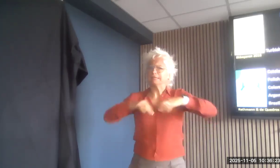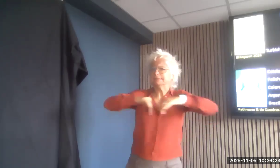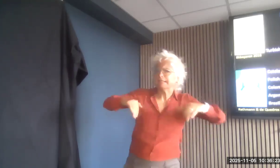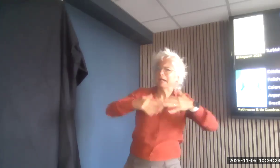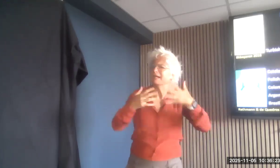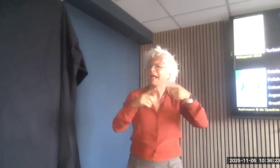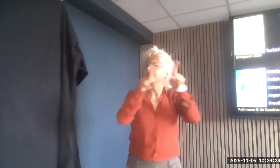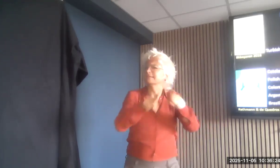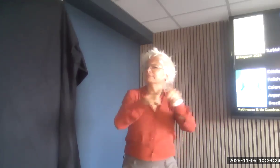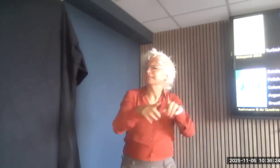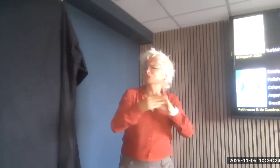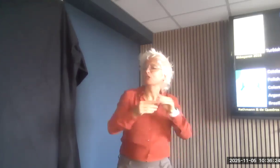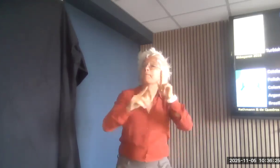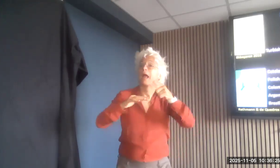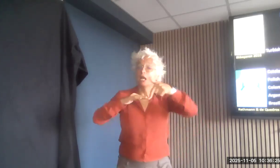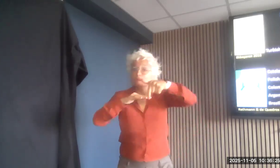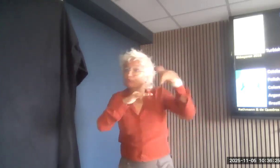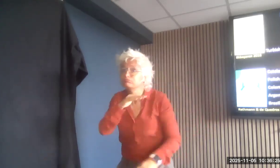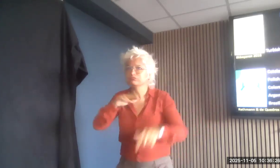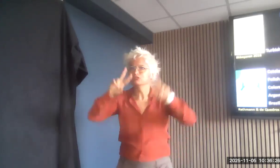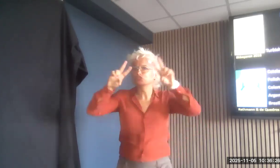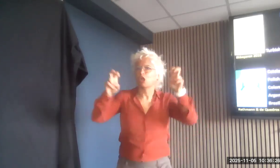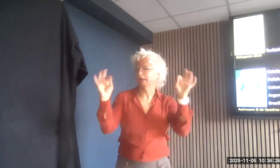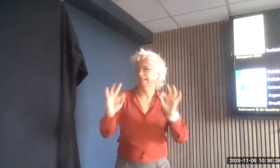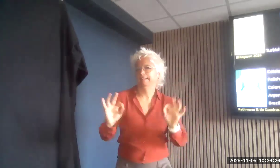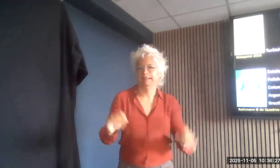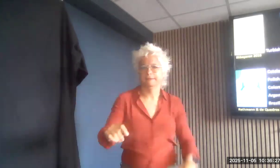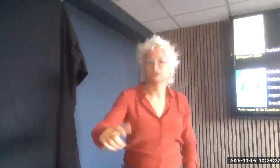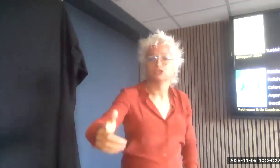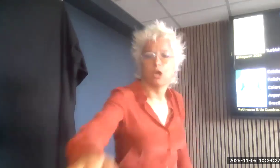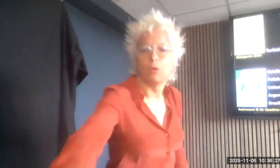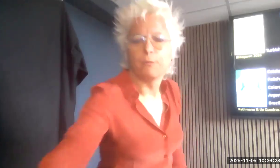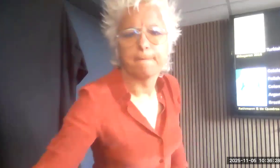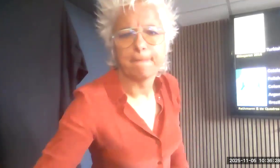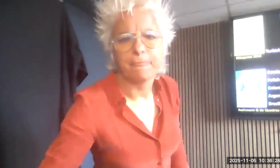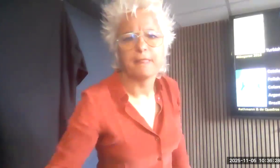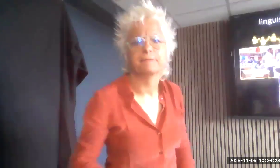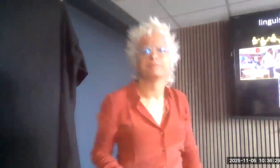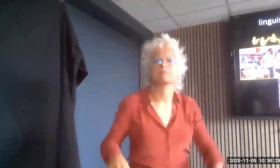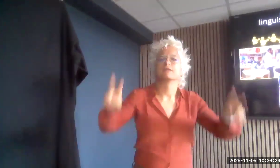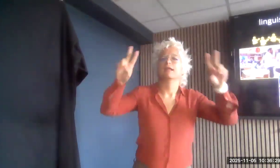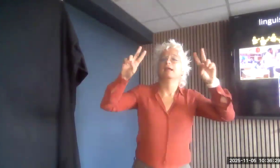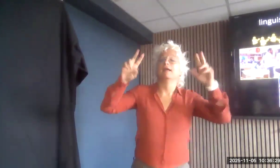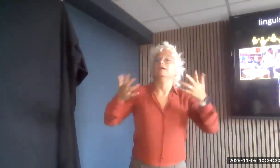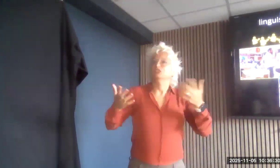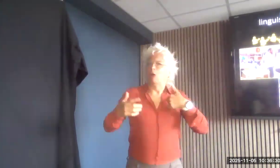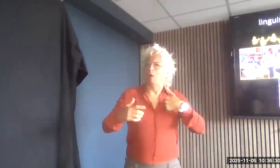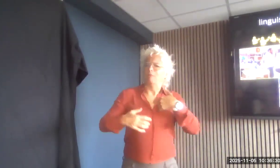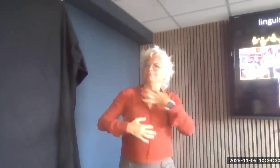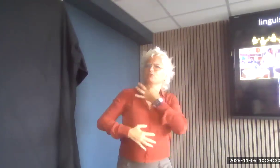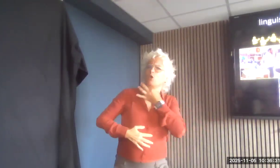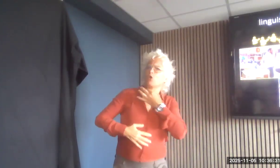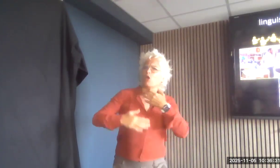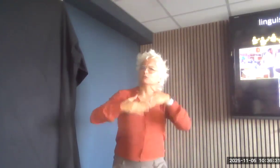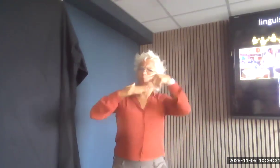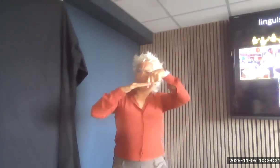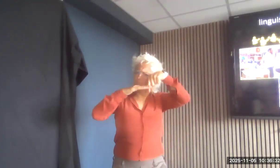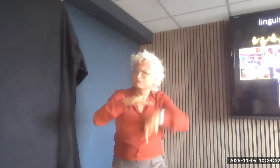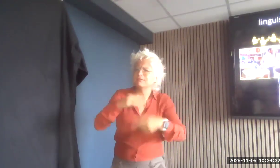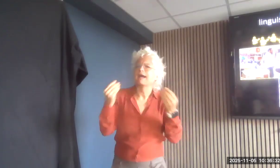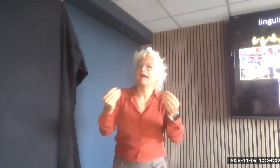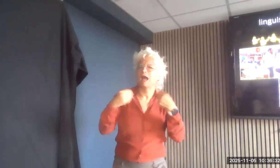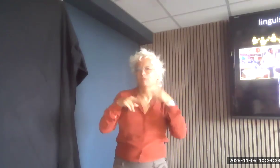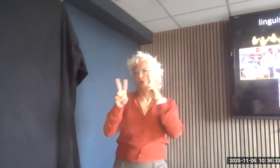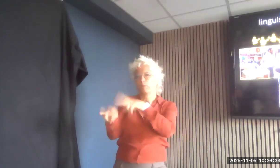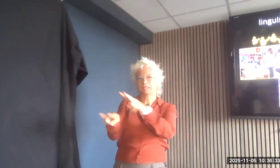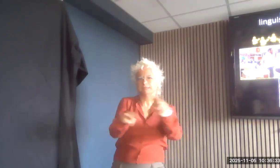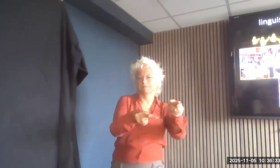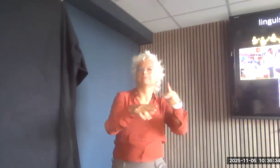Those National Sign Languages and the influence of International Sign. So we see… Again, similar themes occurring in different countries, but not in any great detail in terms of the level of research yet.